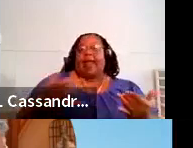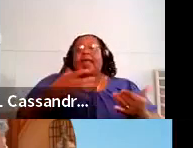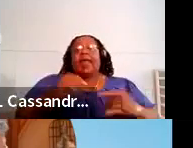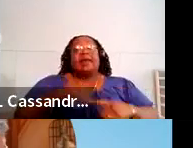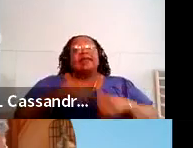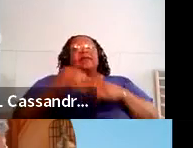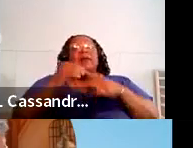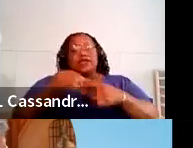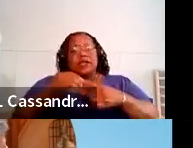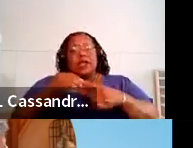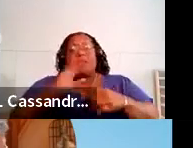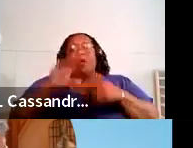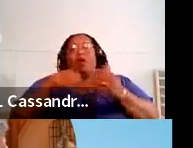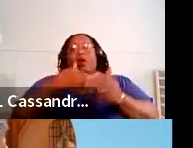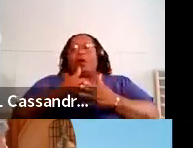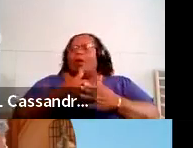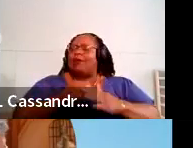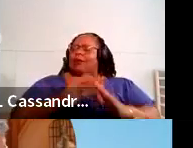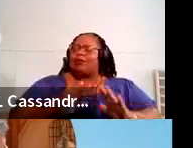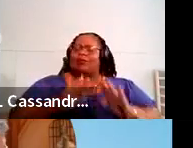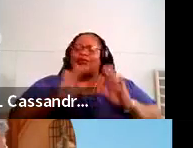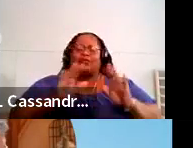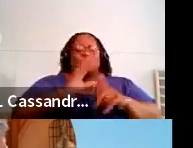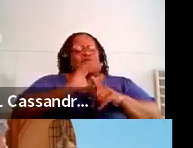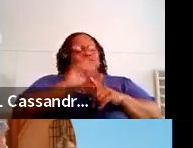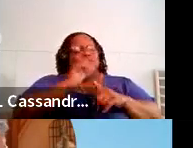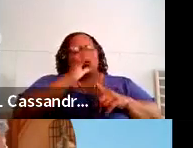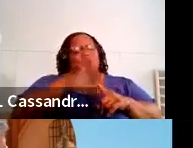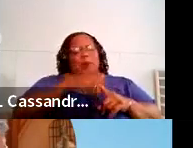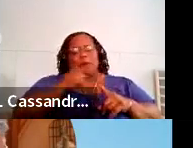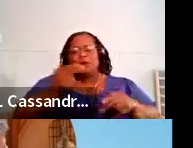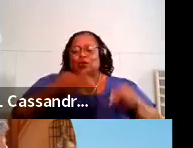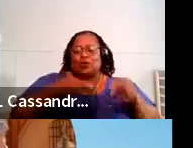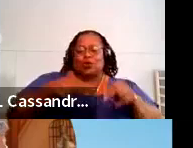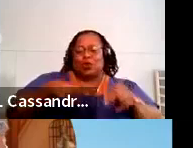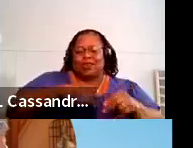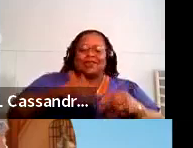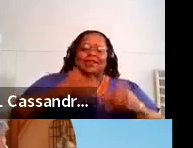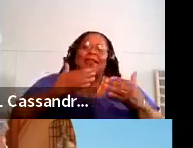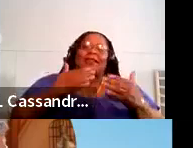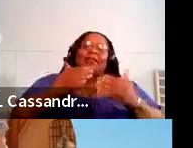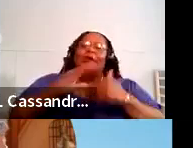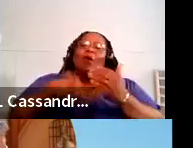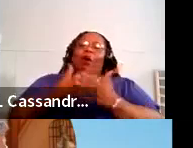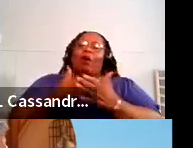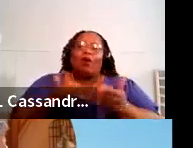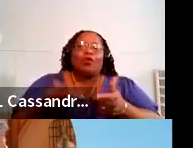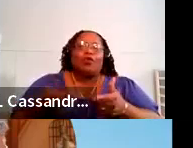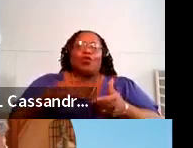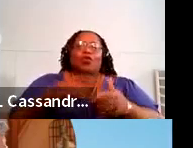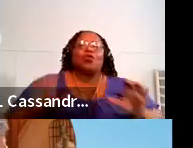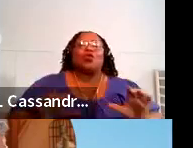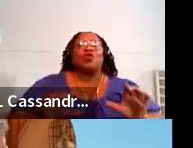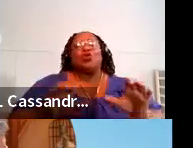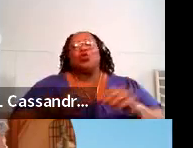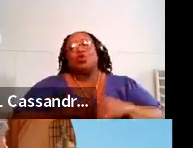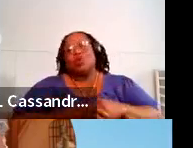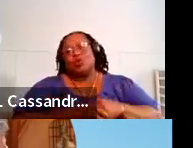I'm on behalf of the PHR C commissioners senior management and staff I would like to thank you all for being with us today. And